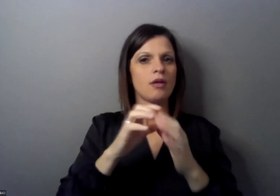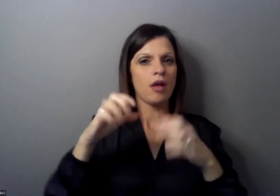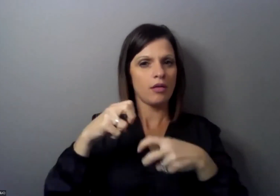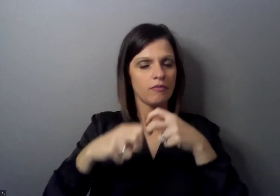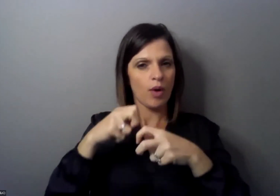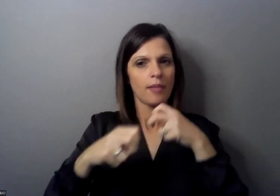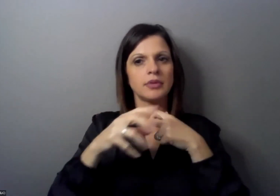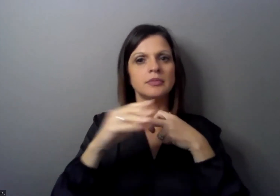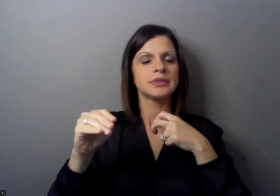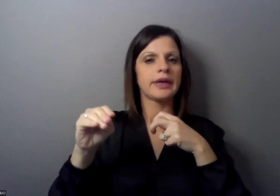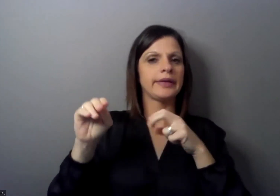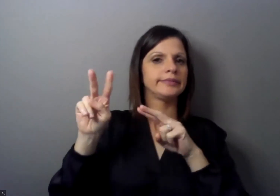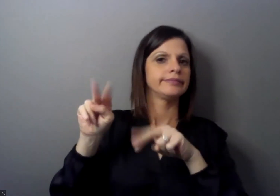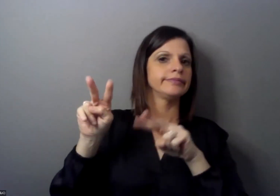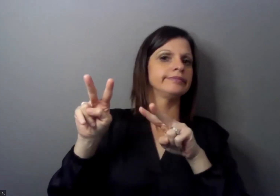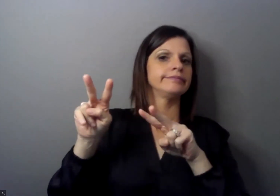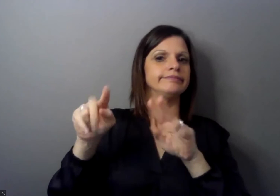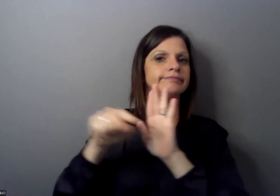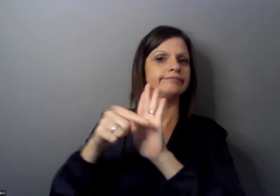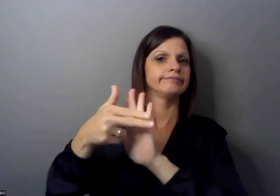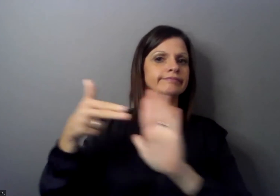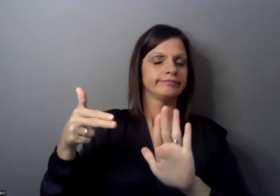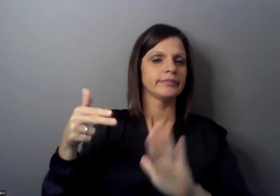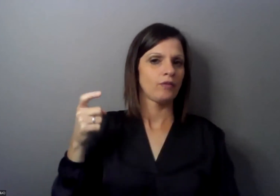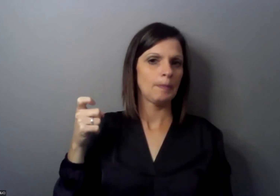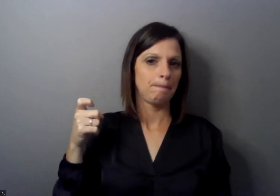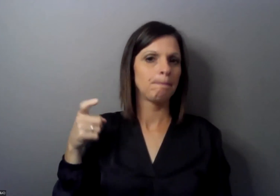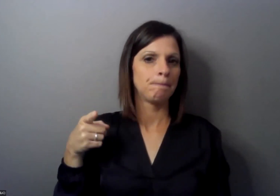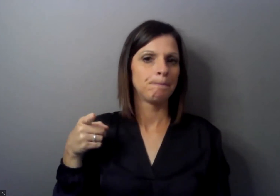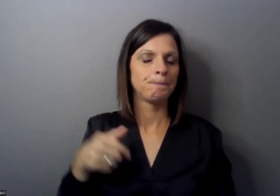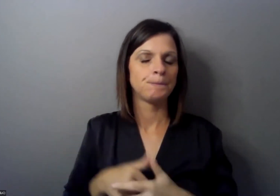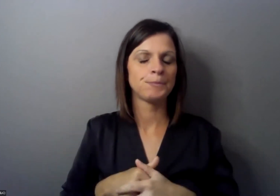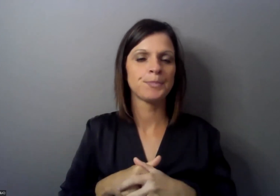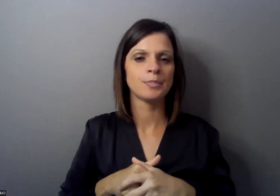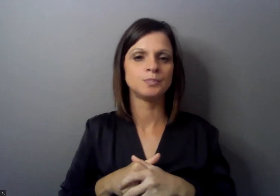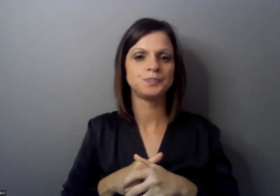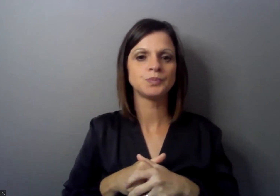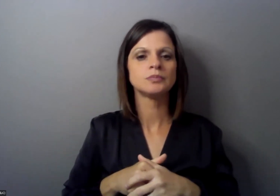that is where a lot of the stigma comes from. Because you have those that will be on – you know.